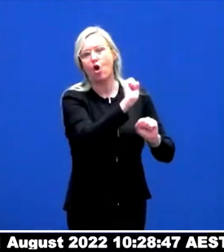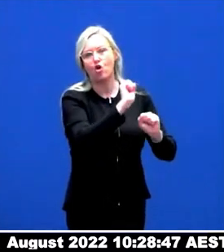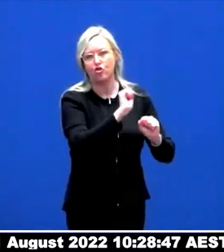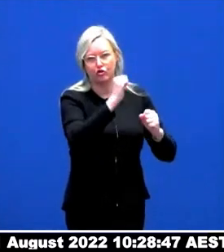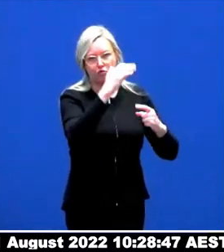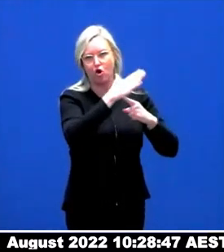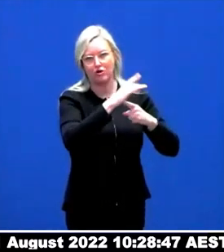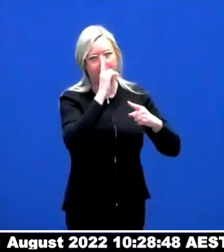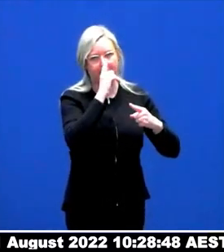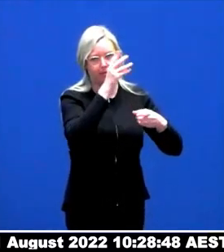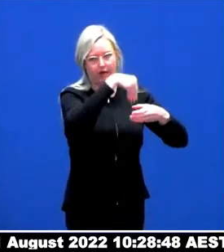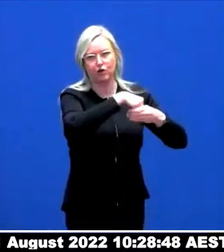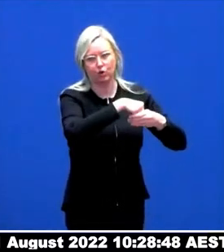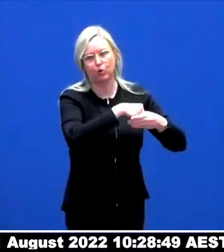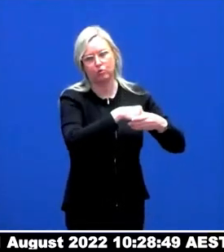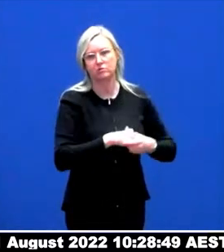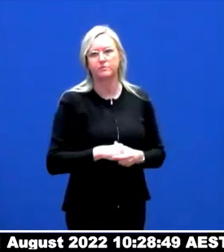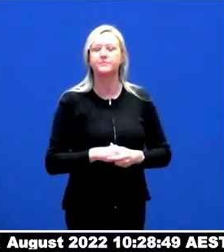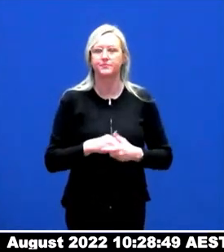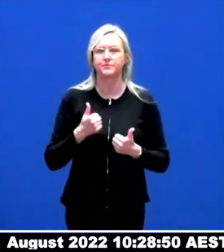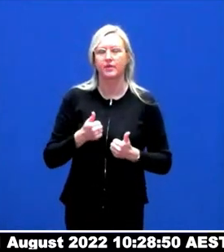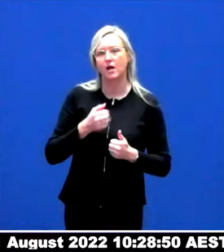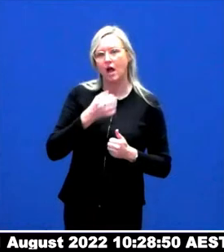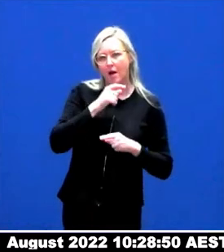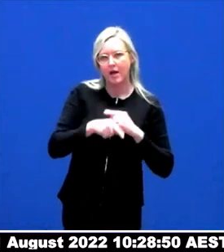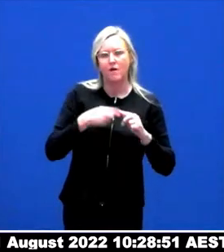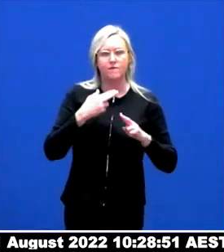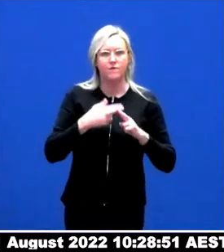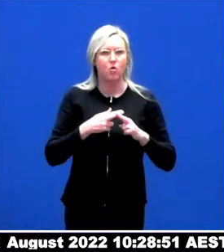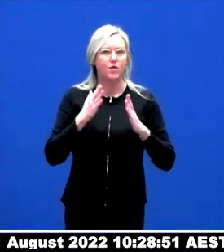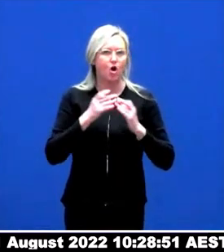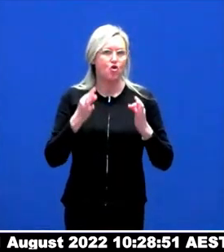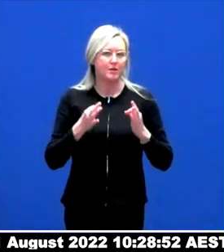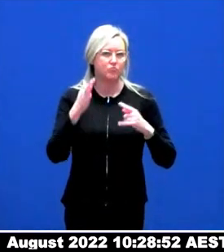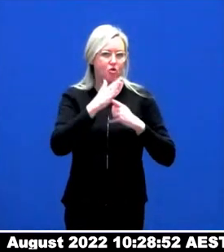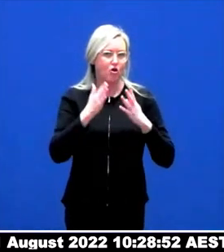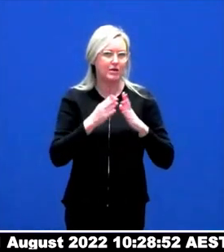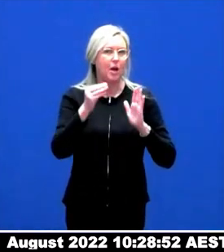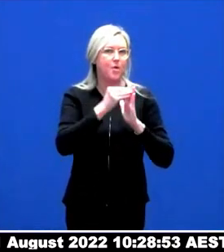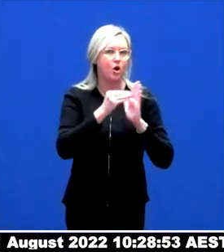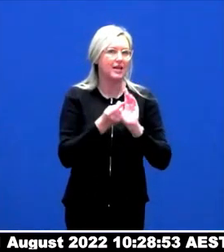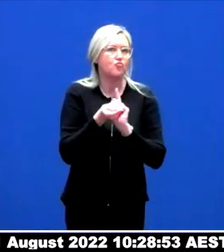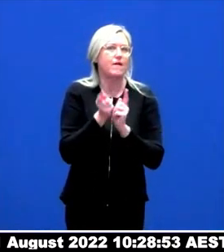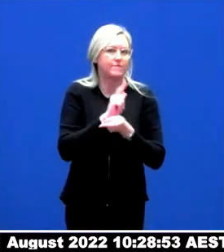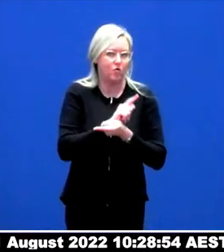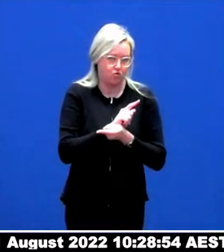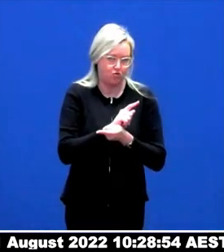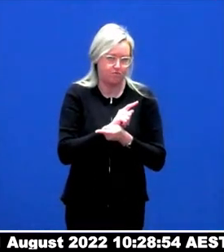Can I ask you now about the homelessness priority policy reform areas. Are you familiar with them? MATTHEW FLAVEL: Yes. MS EASTMAN: So there's three.